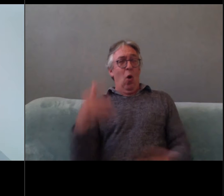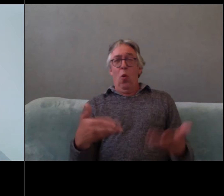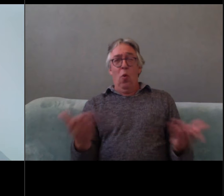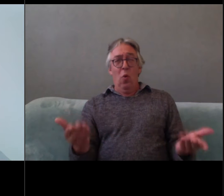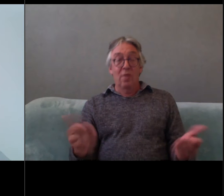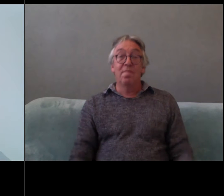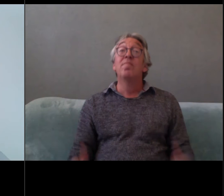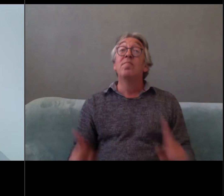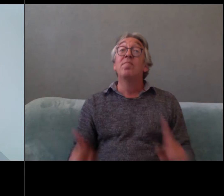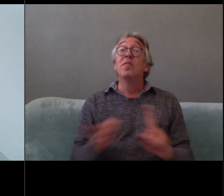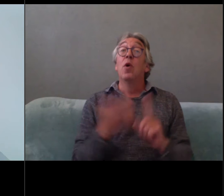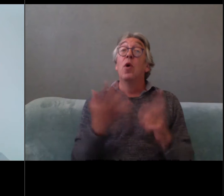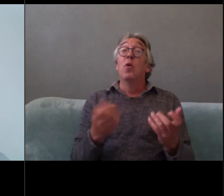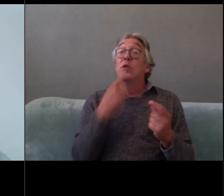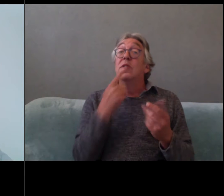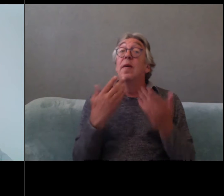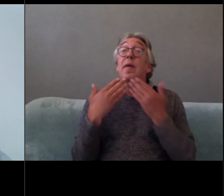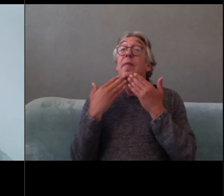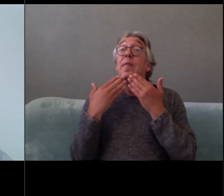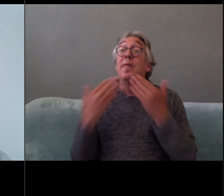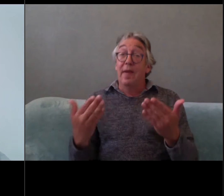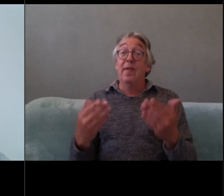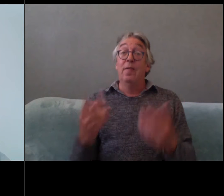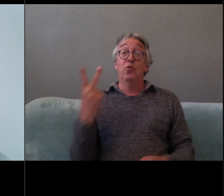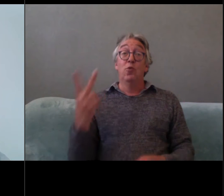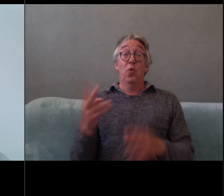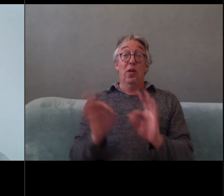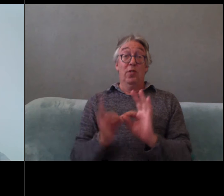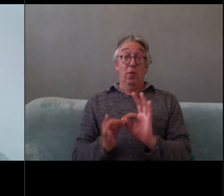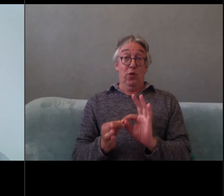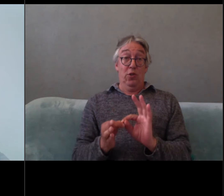Gerdinand and Tina and our live captioner Wim.